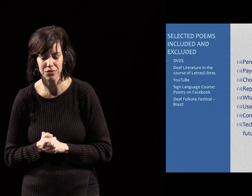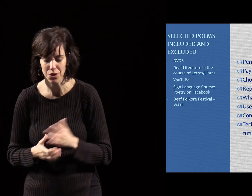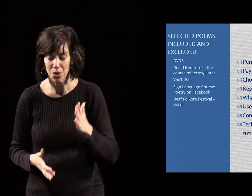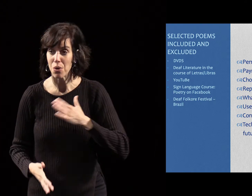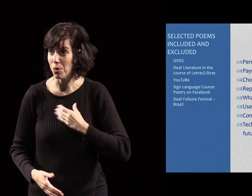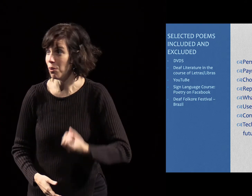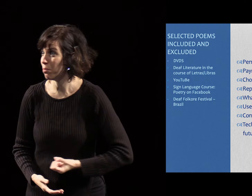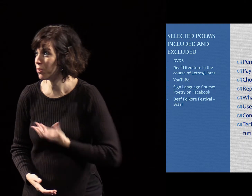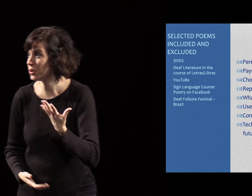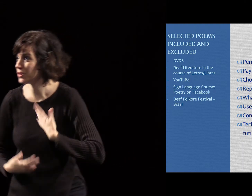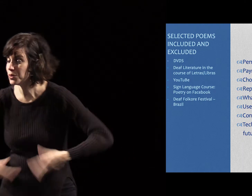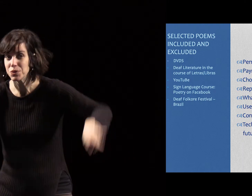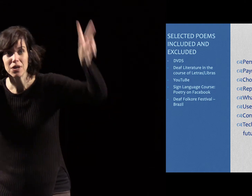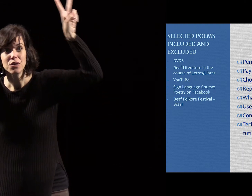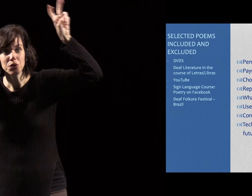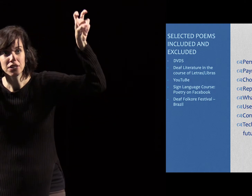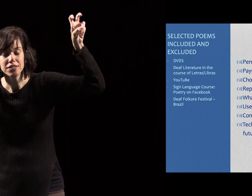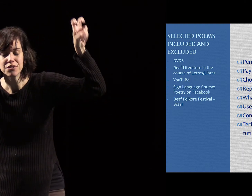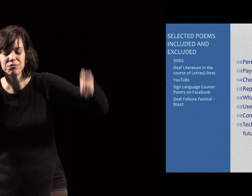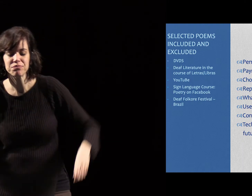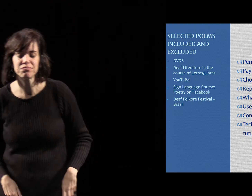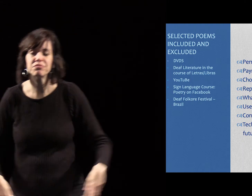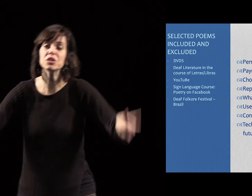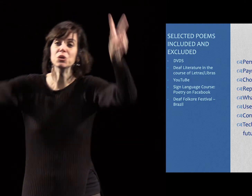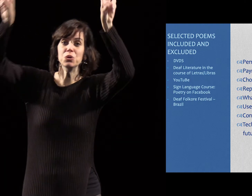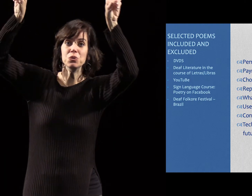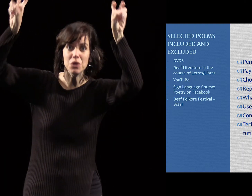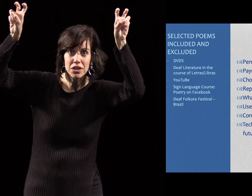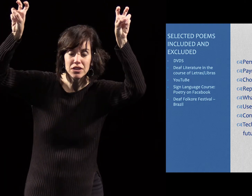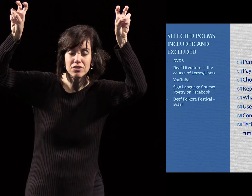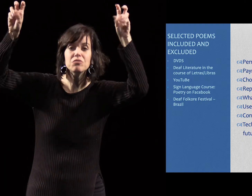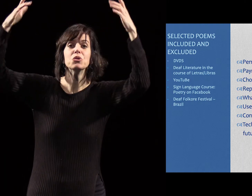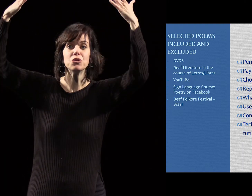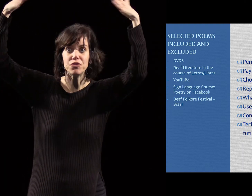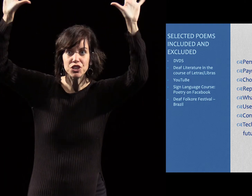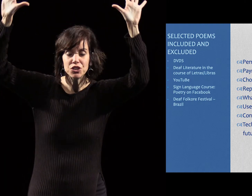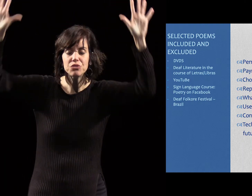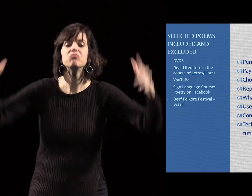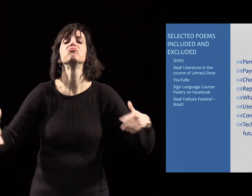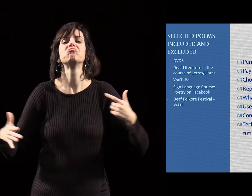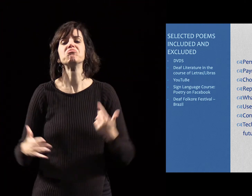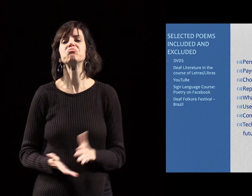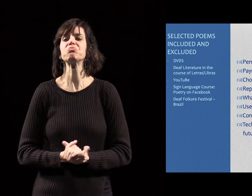For example, we're used to seeing people get on stage, introduce their piece, pause a moment,